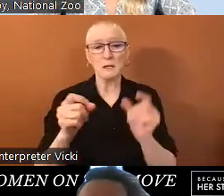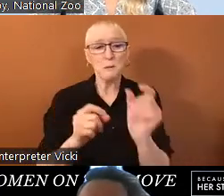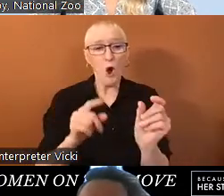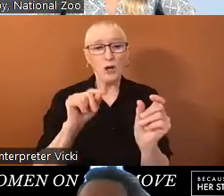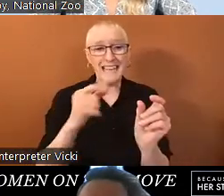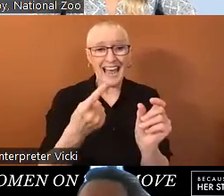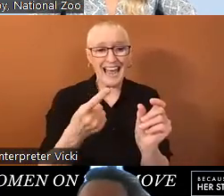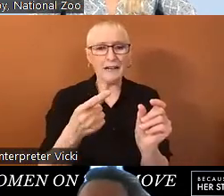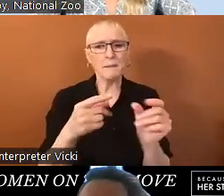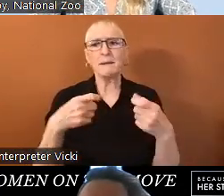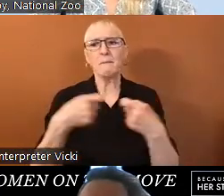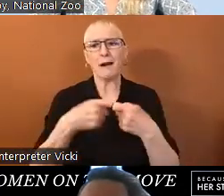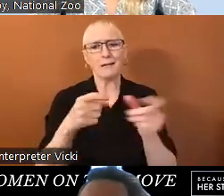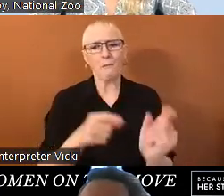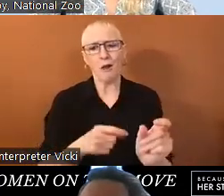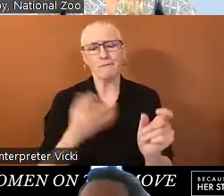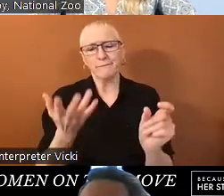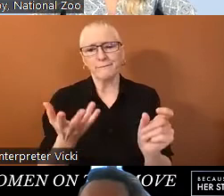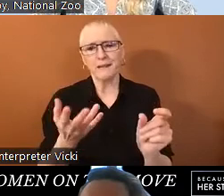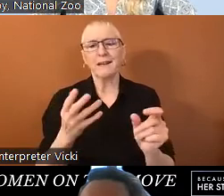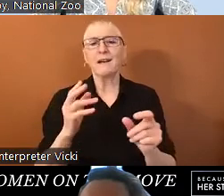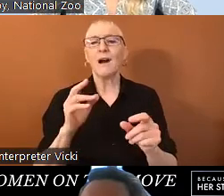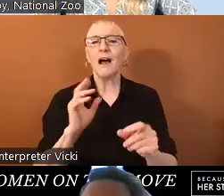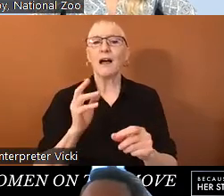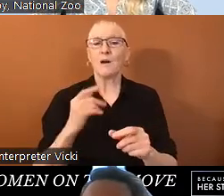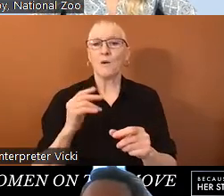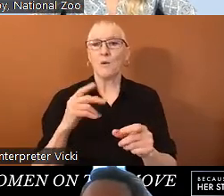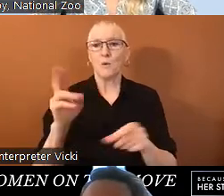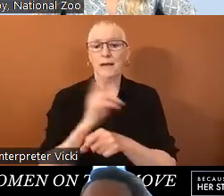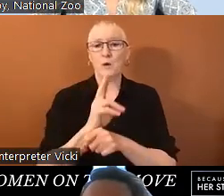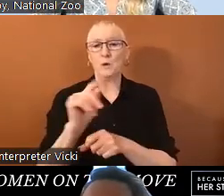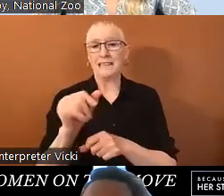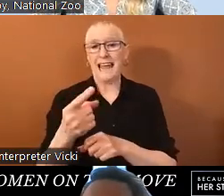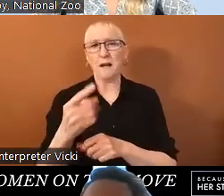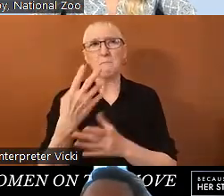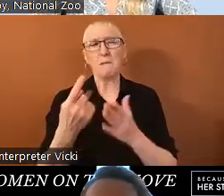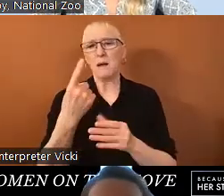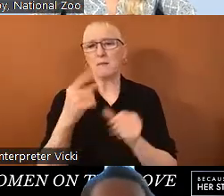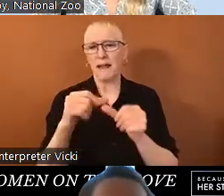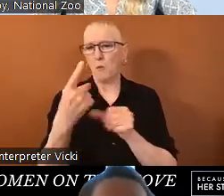So like the tags that we're using, um will last maybe a year but some of the larger tags